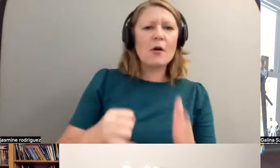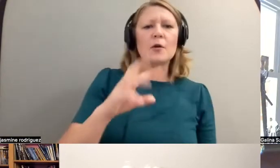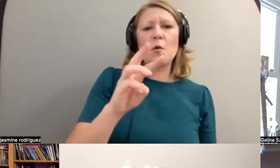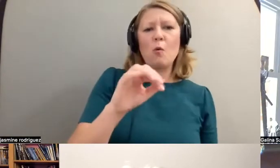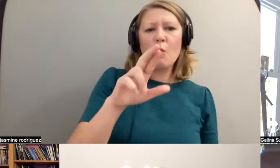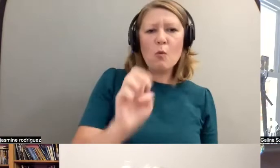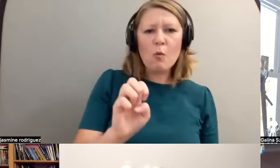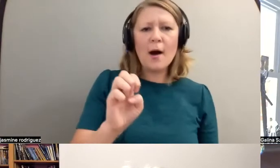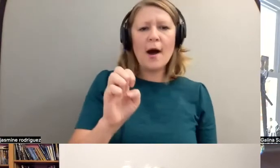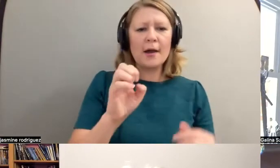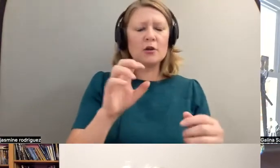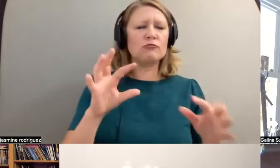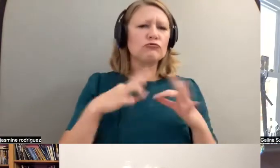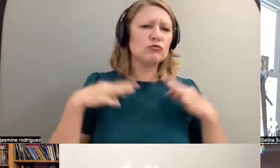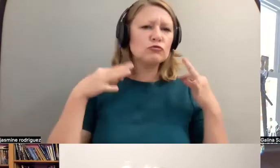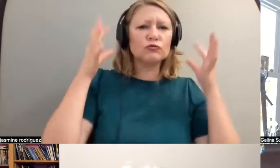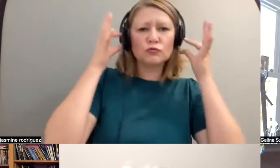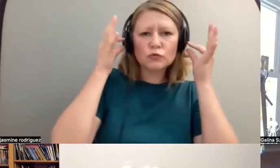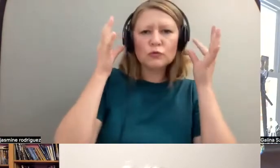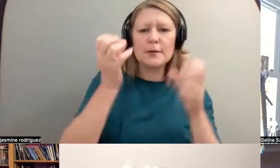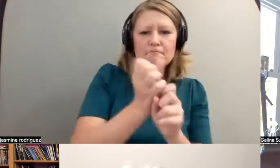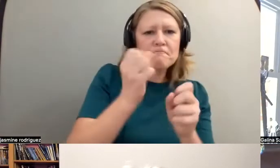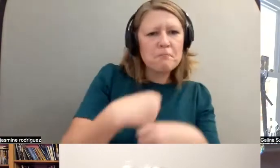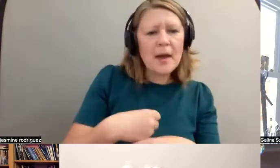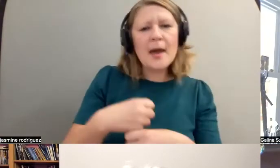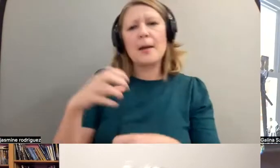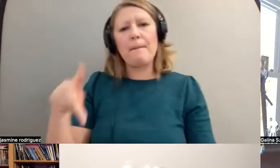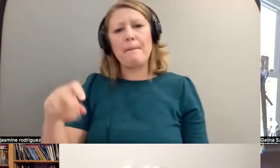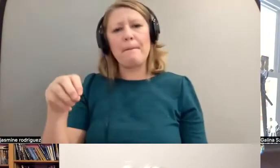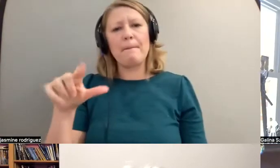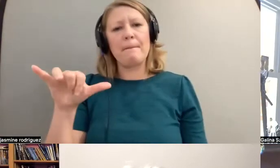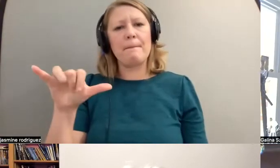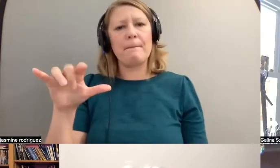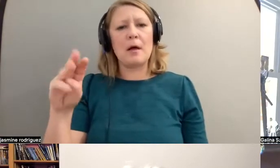helped Galena to find her new center. To her amazement, art provided a new